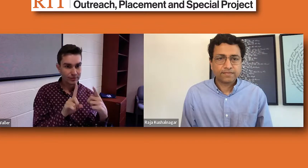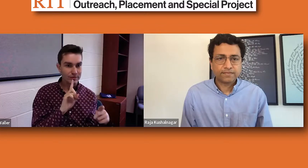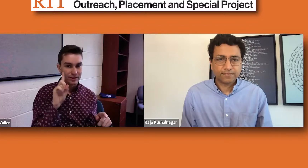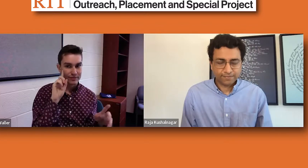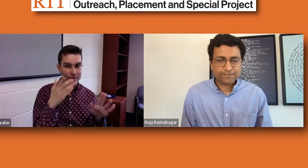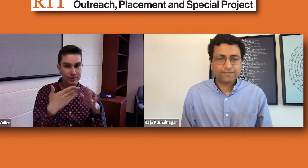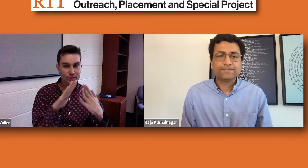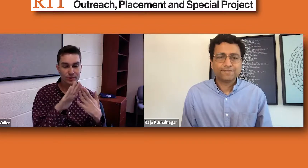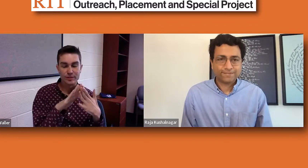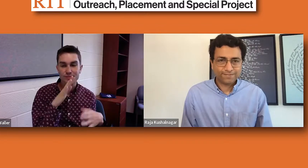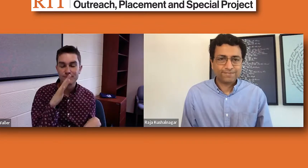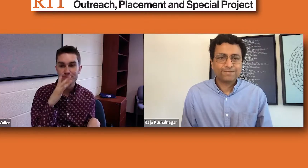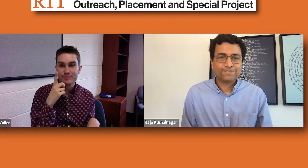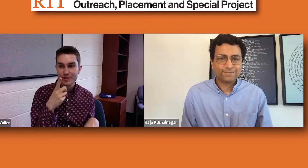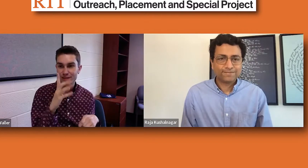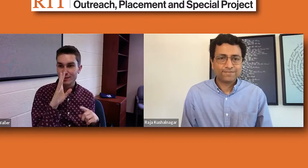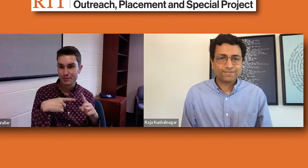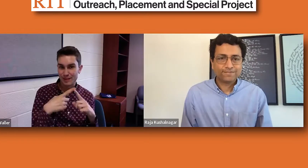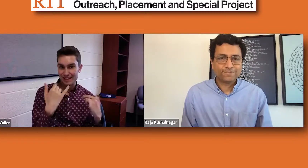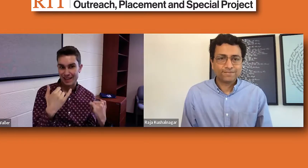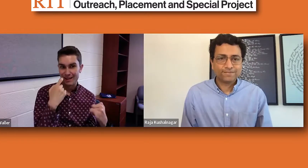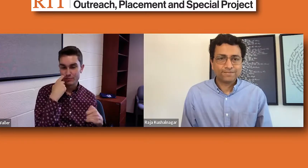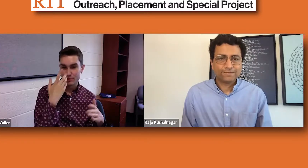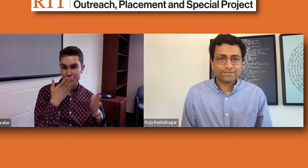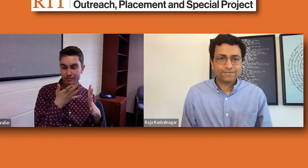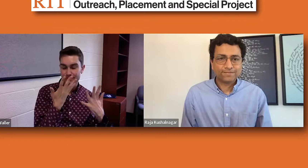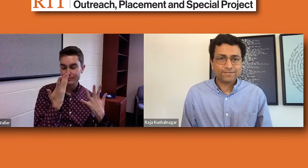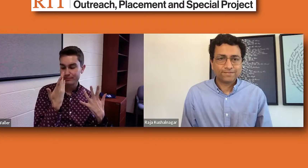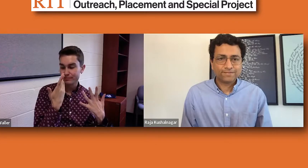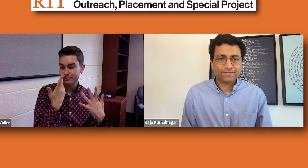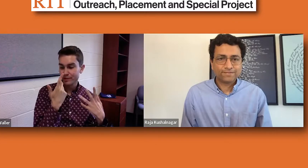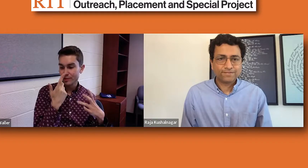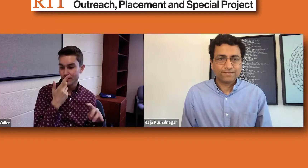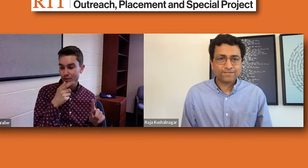new barriers for Deaf people and limits our access.